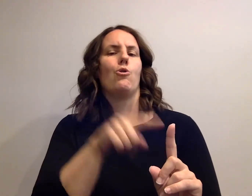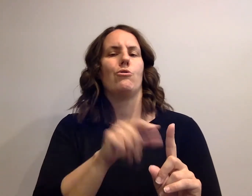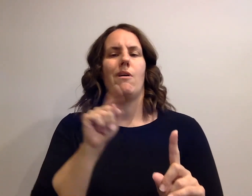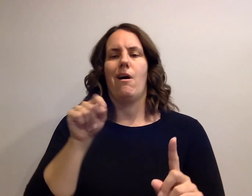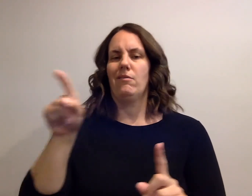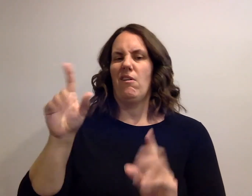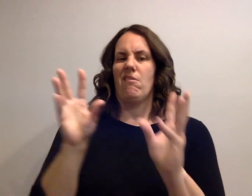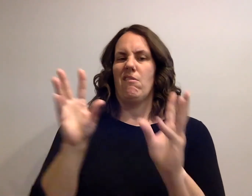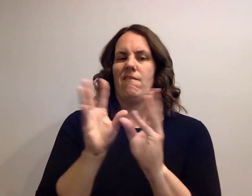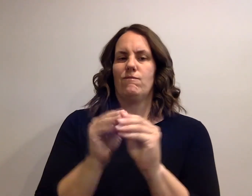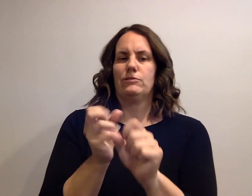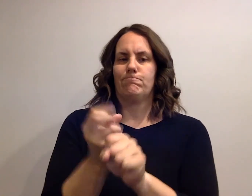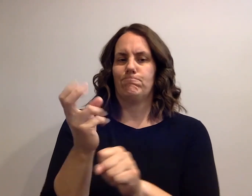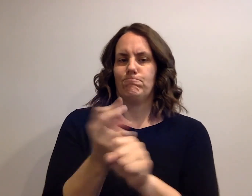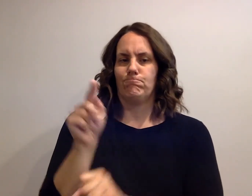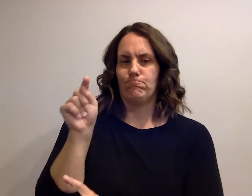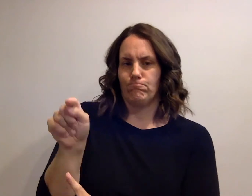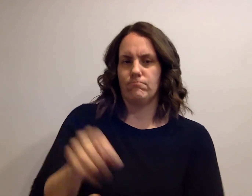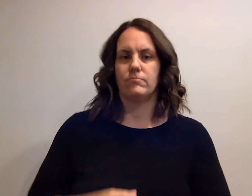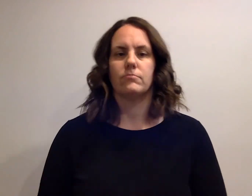the 2018 NAD biennial conference.